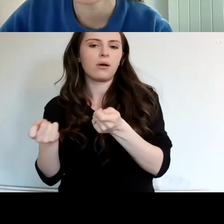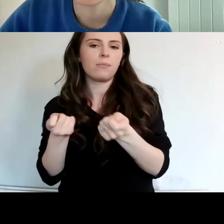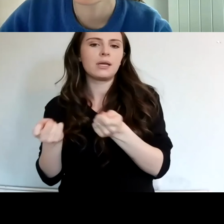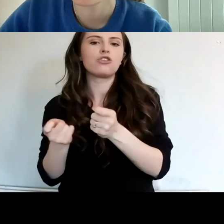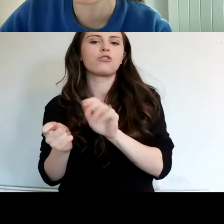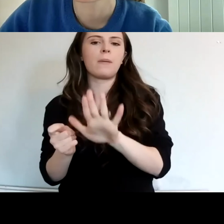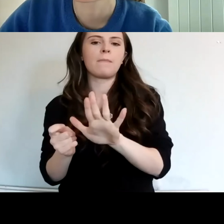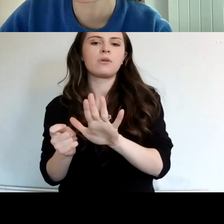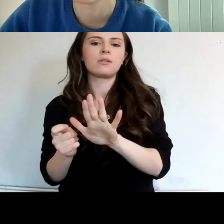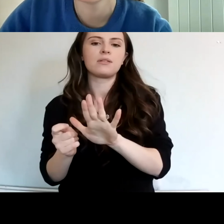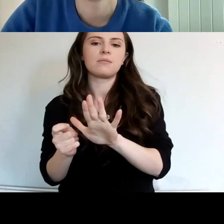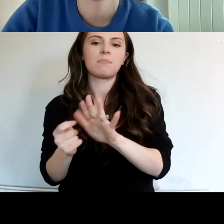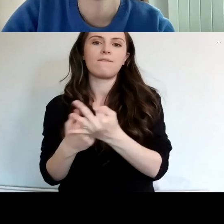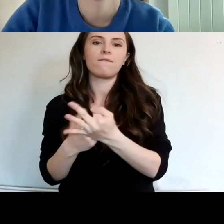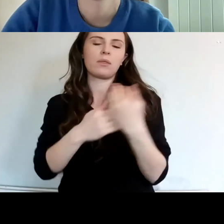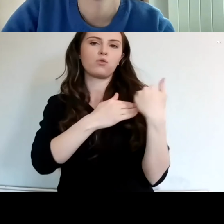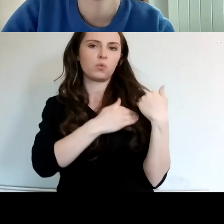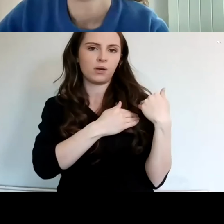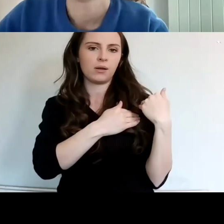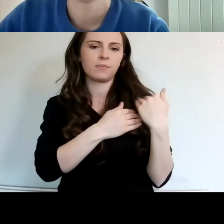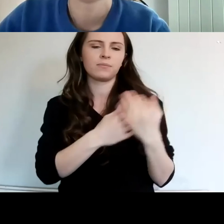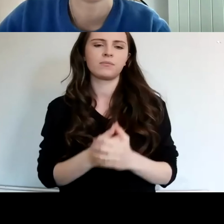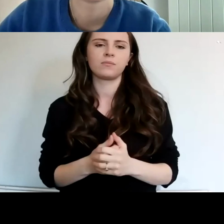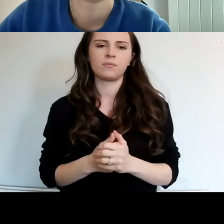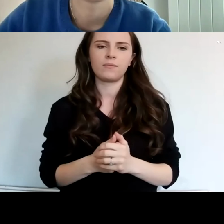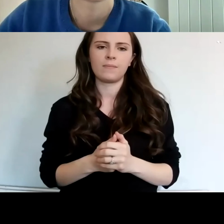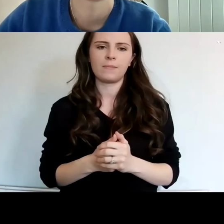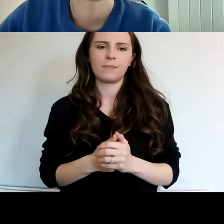In Irish law, um...